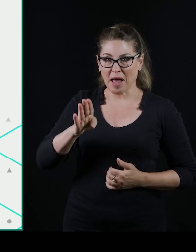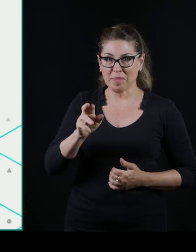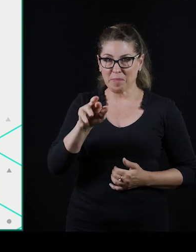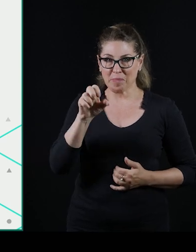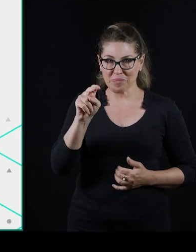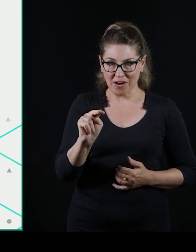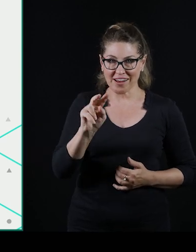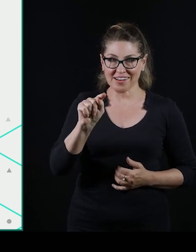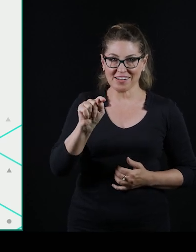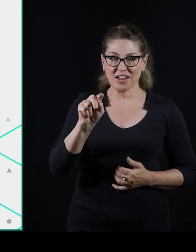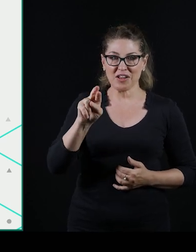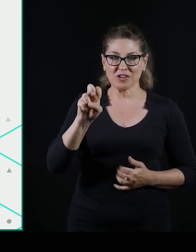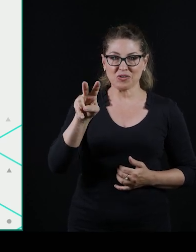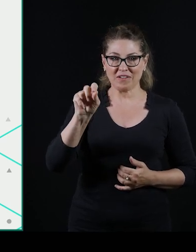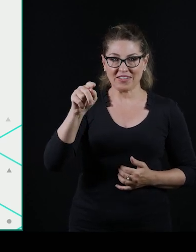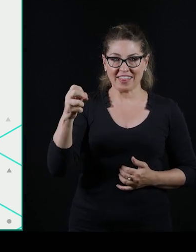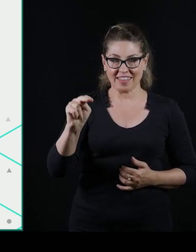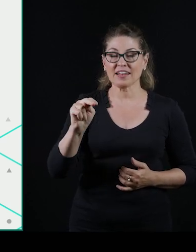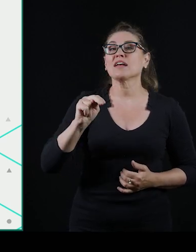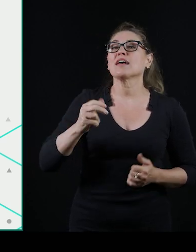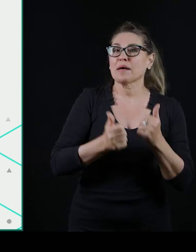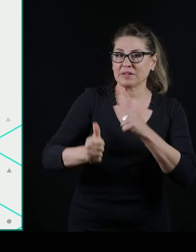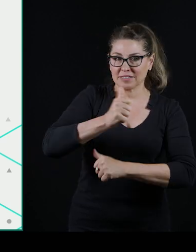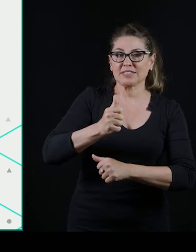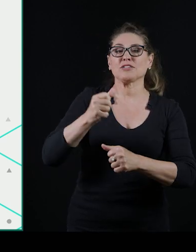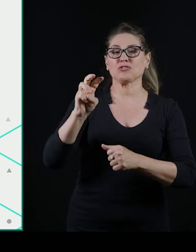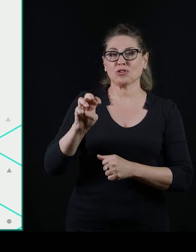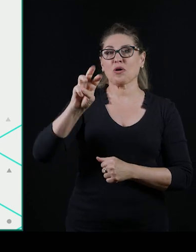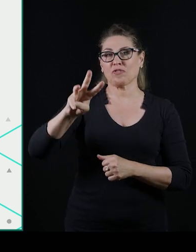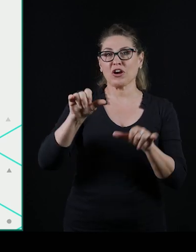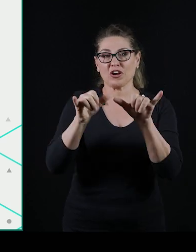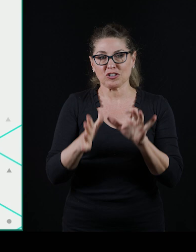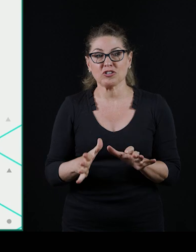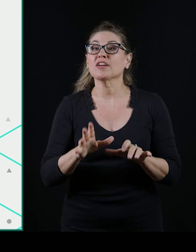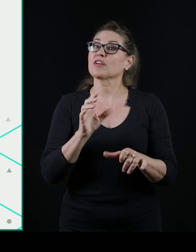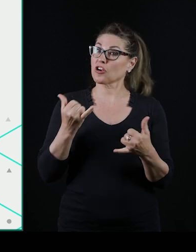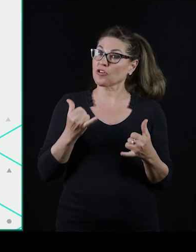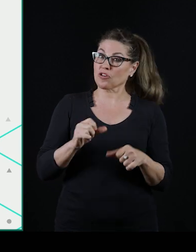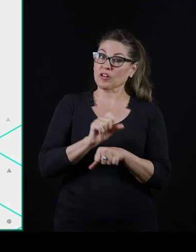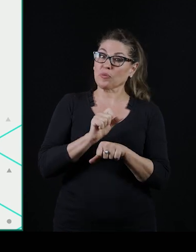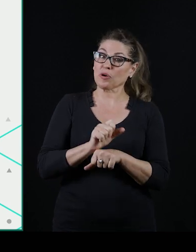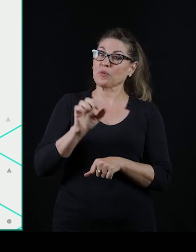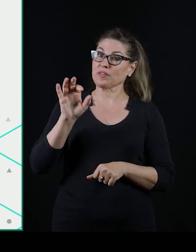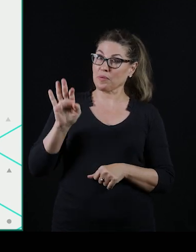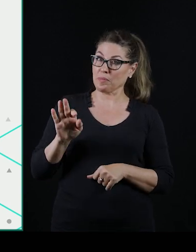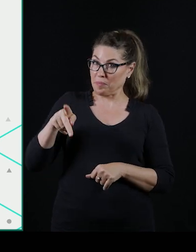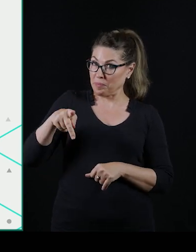I'm Brian Trevathan. I'm a senior software engineer. I currently work for the PlayFab organization and I've had the good fortune